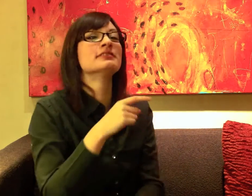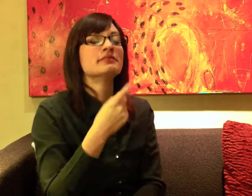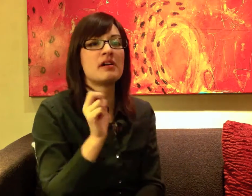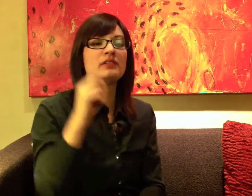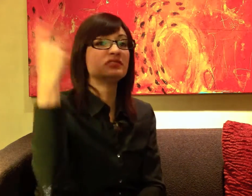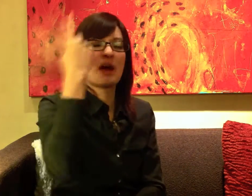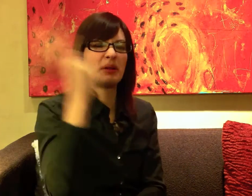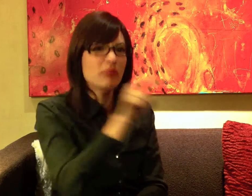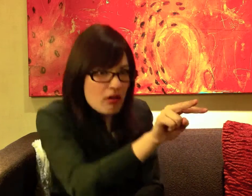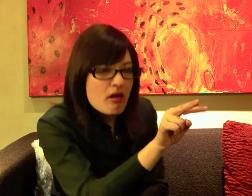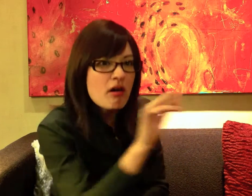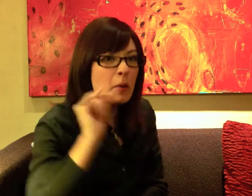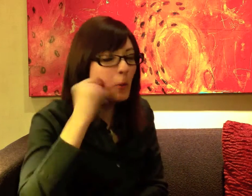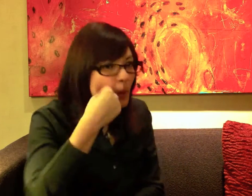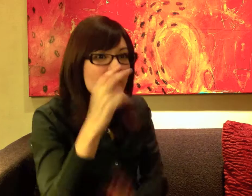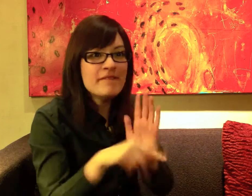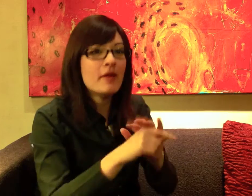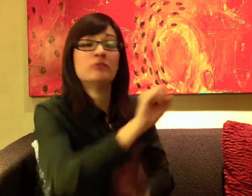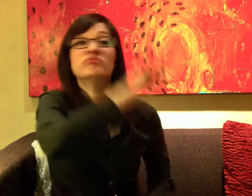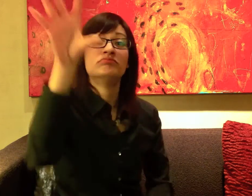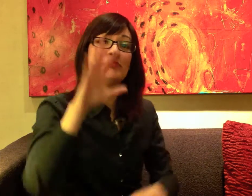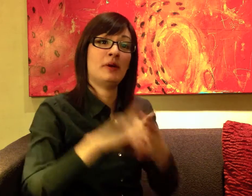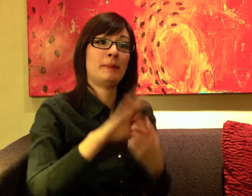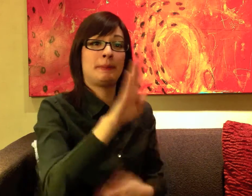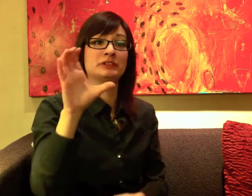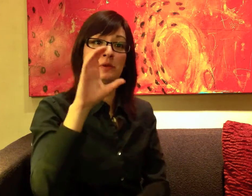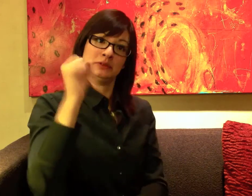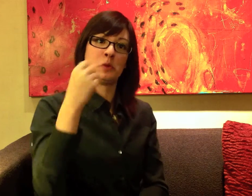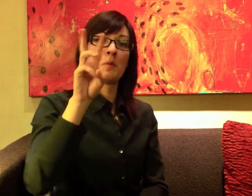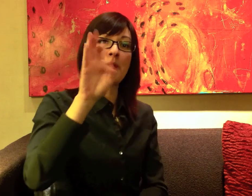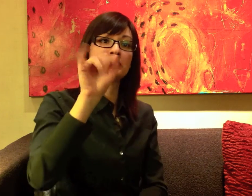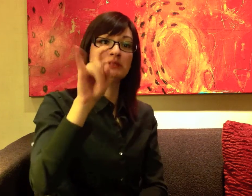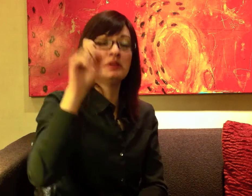Apparently, someone saw my video and submitted it to BBC’s website.